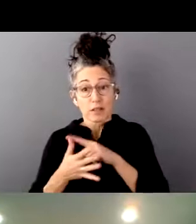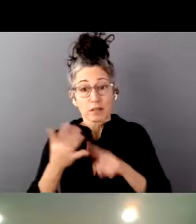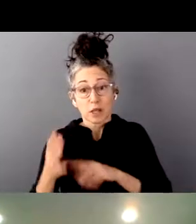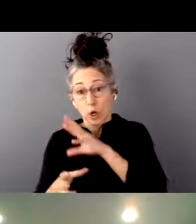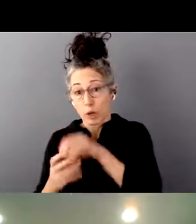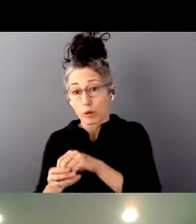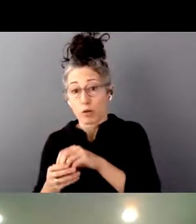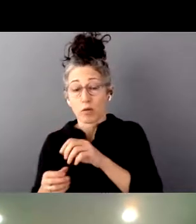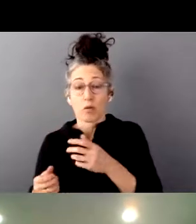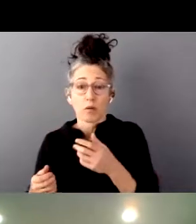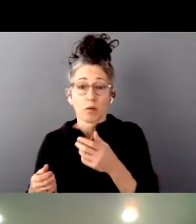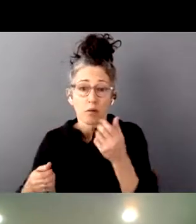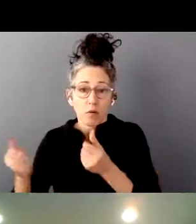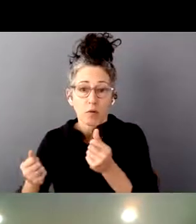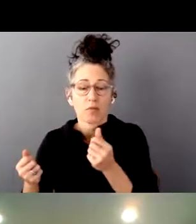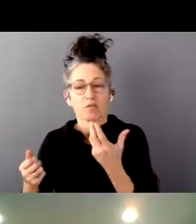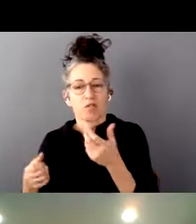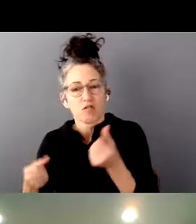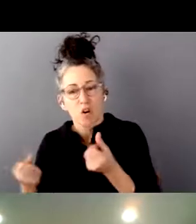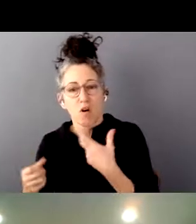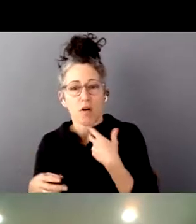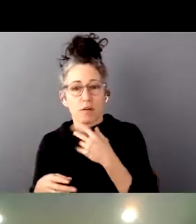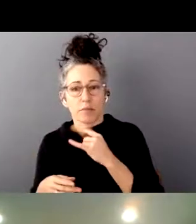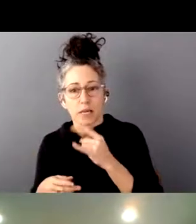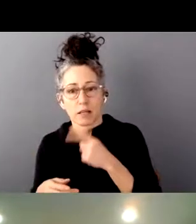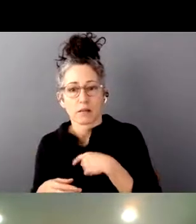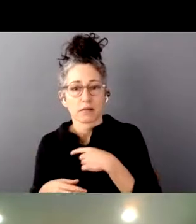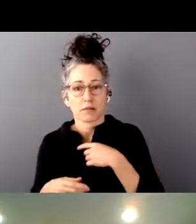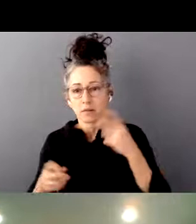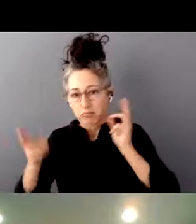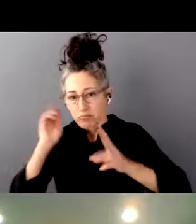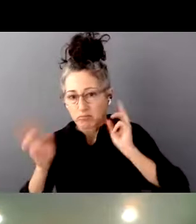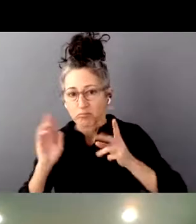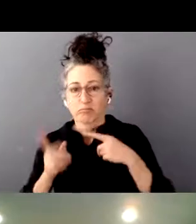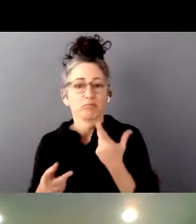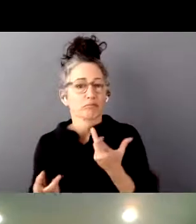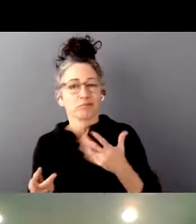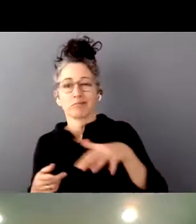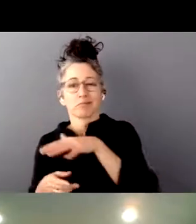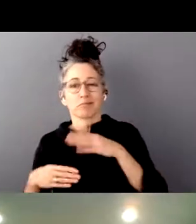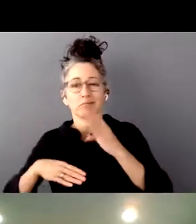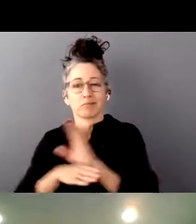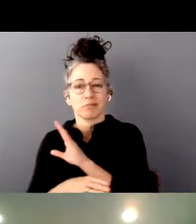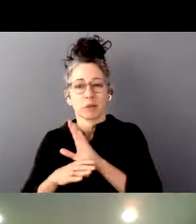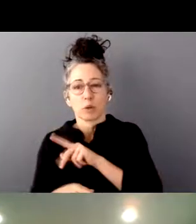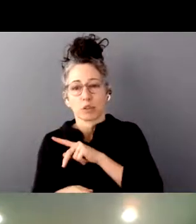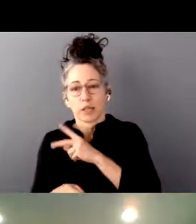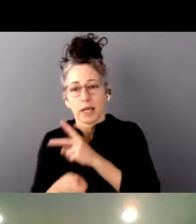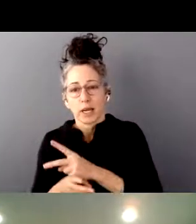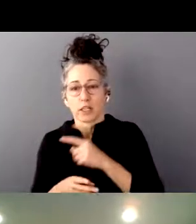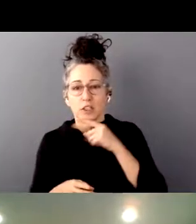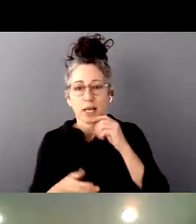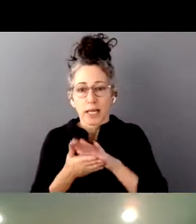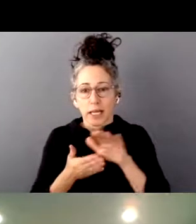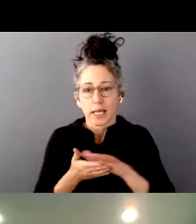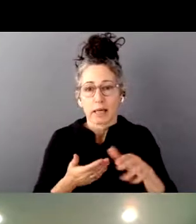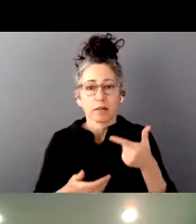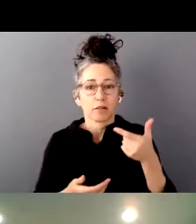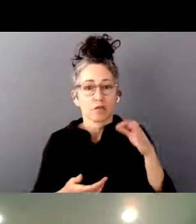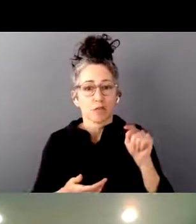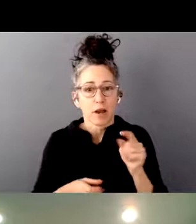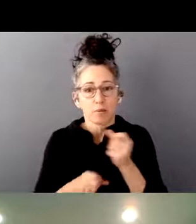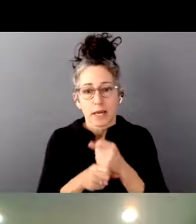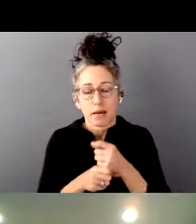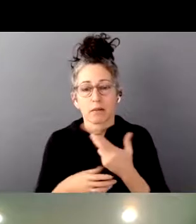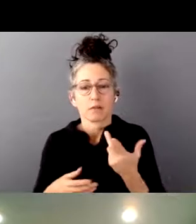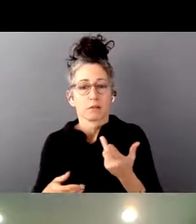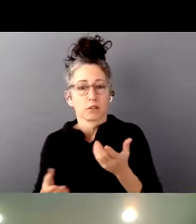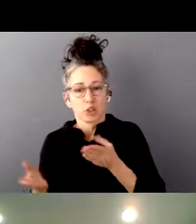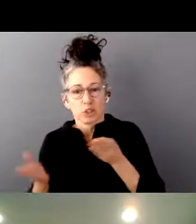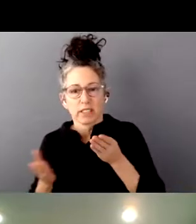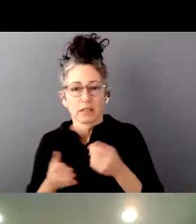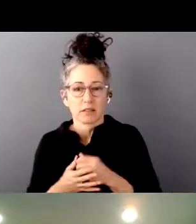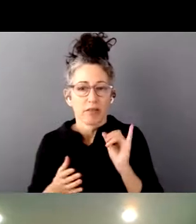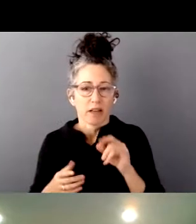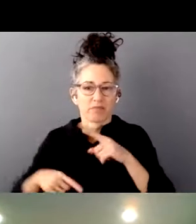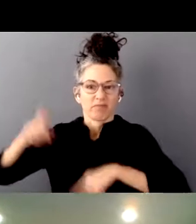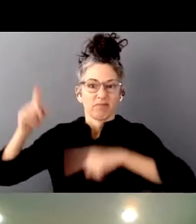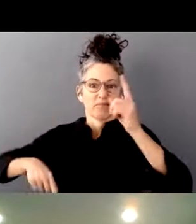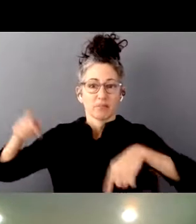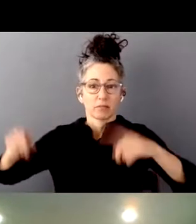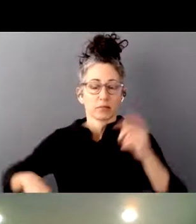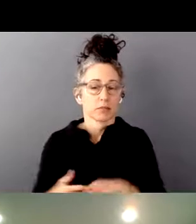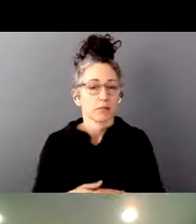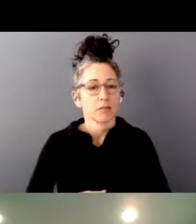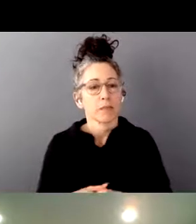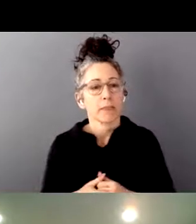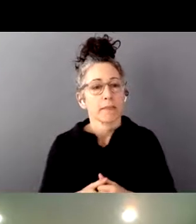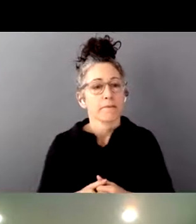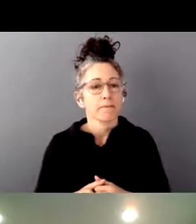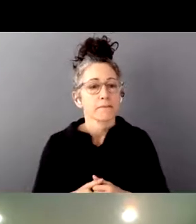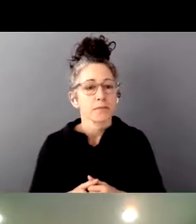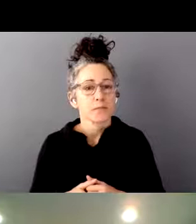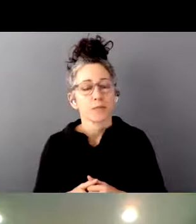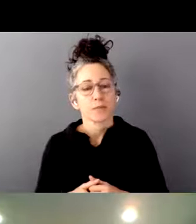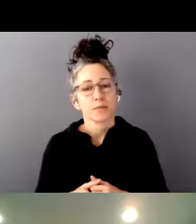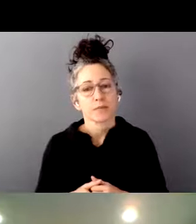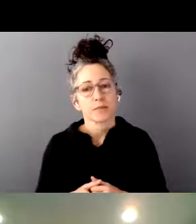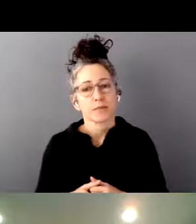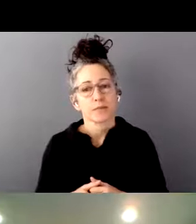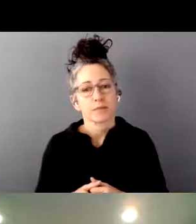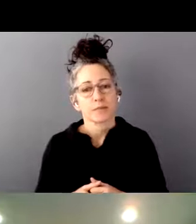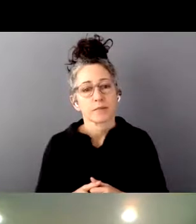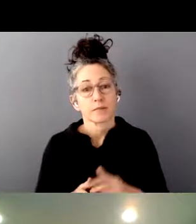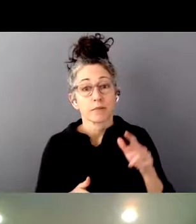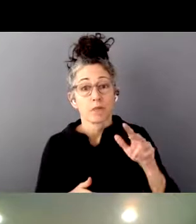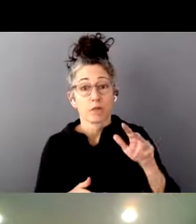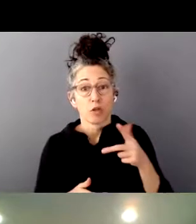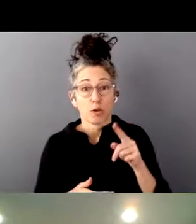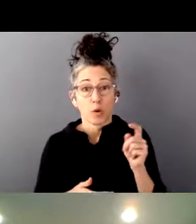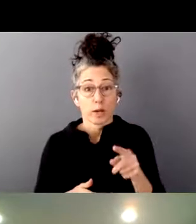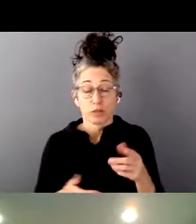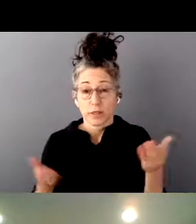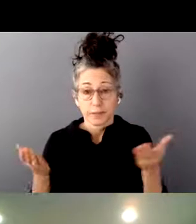Other services includes a mix. It includes things like auto and electronic repair and maintenance, barbershops, personal care, grant making, and giving services. So, it's a real variety. So, the third question was asked among all people who said they were unable to work